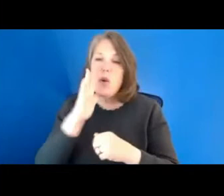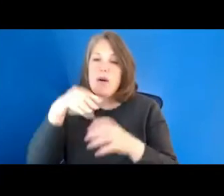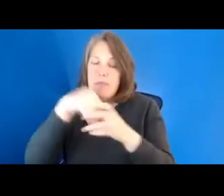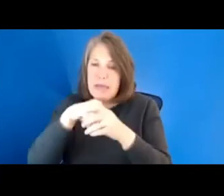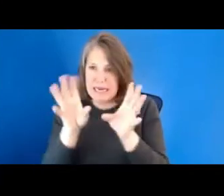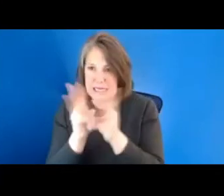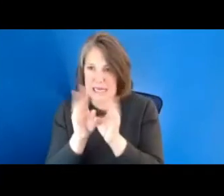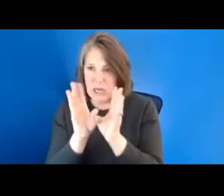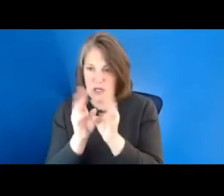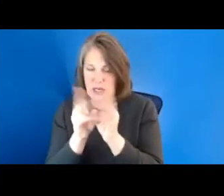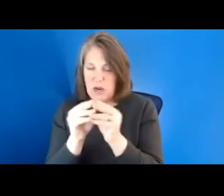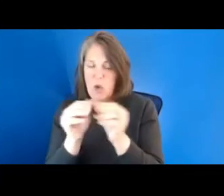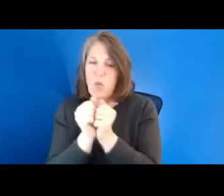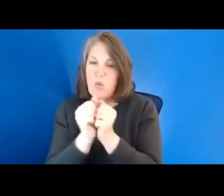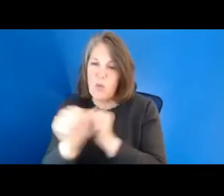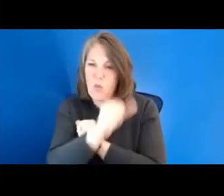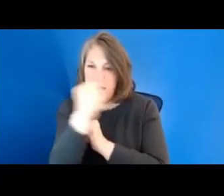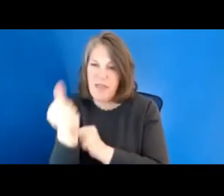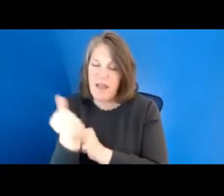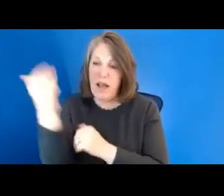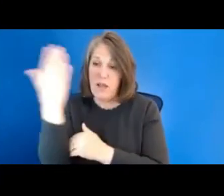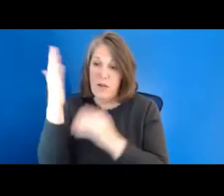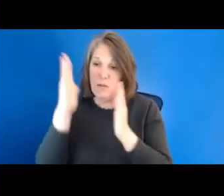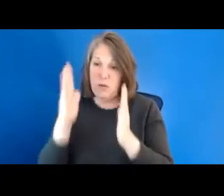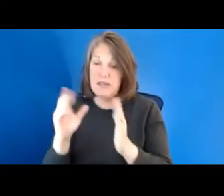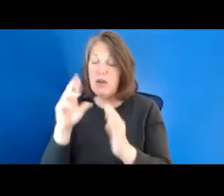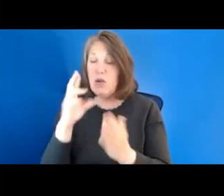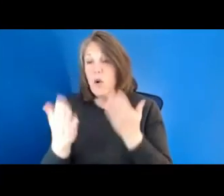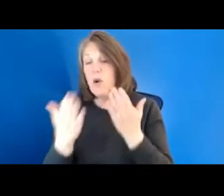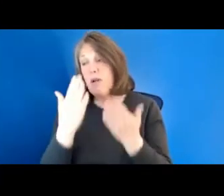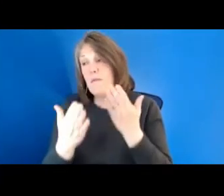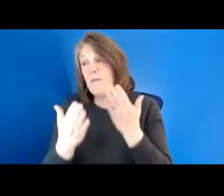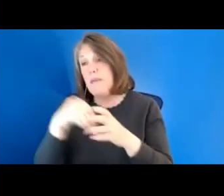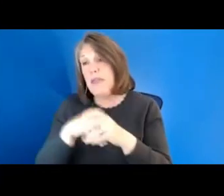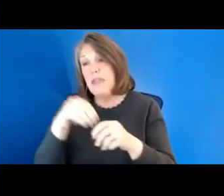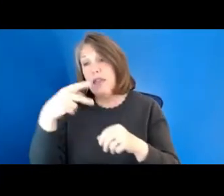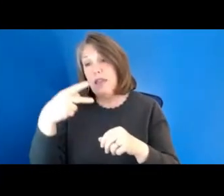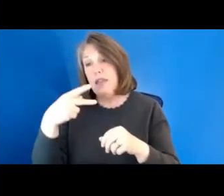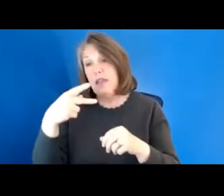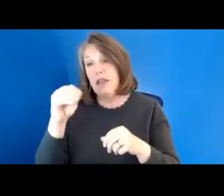17:19:45 with other presenters or perhaps it will be in a poster session, a roundtable